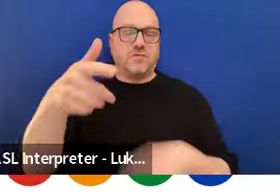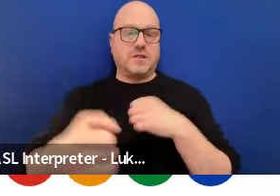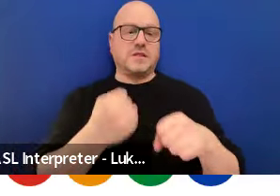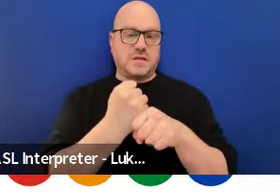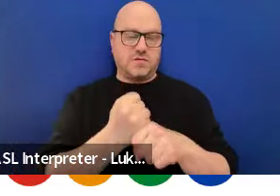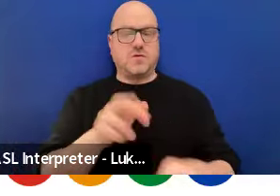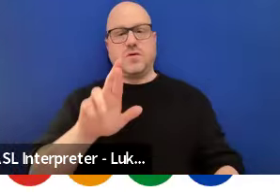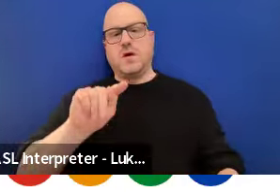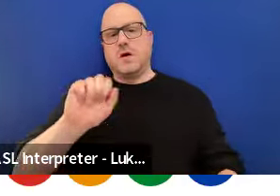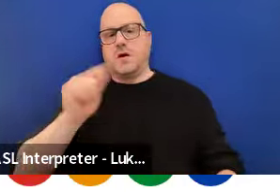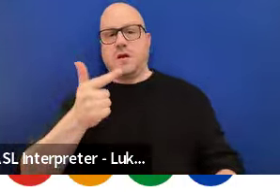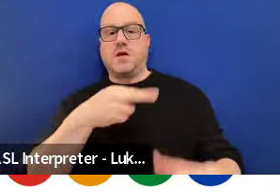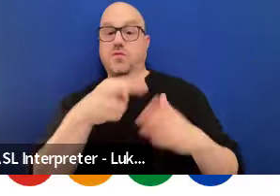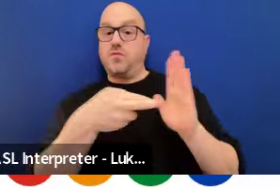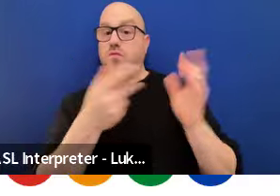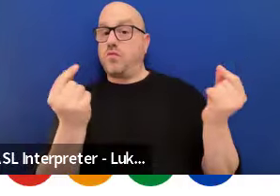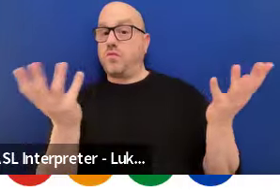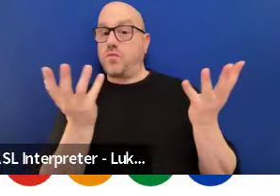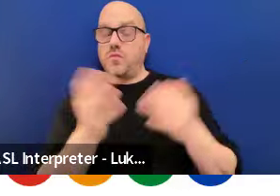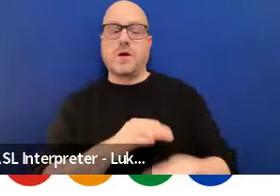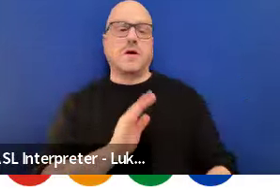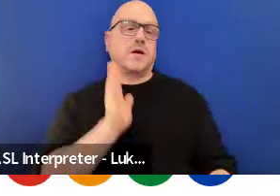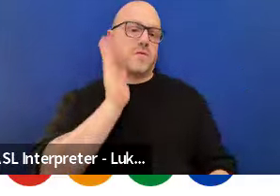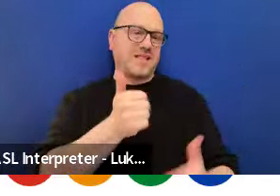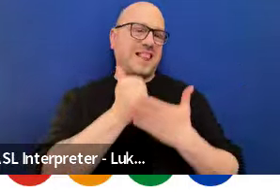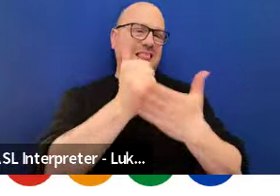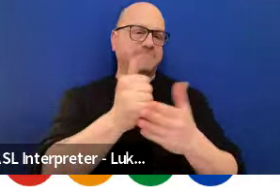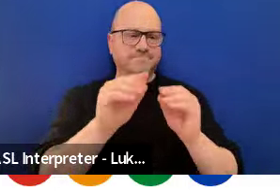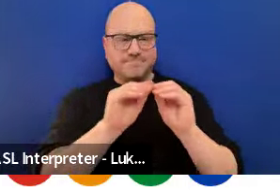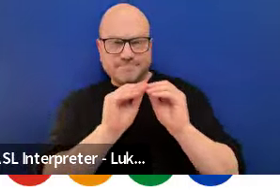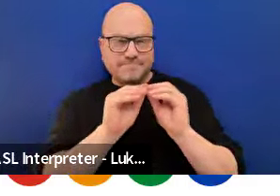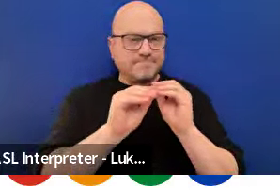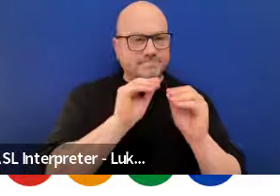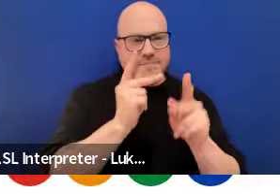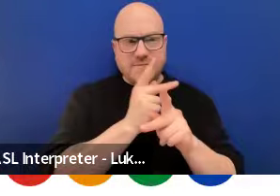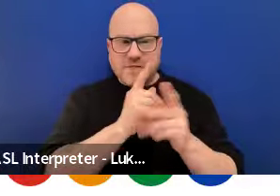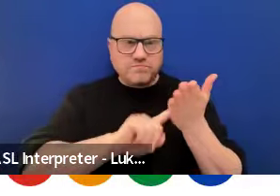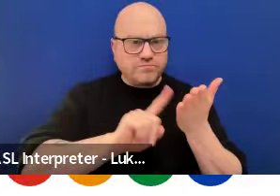LATER THIS YEAR.